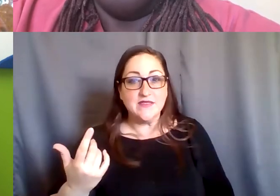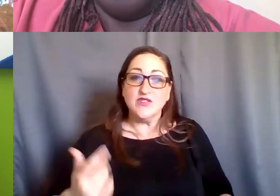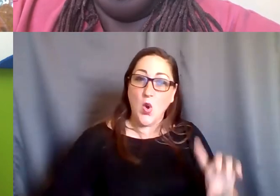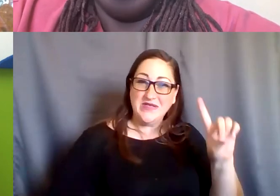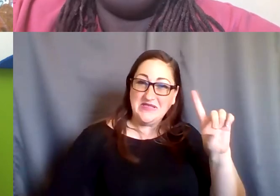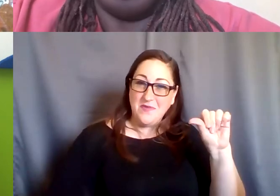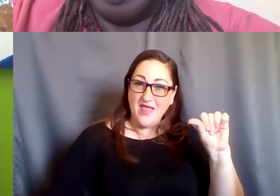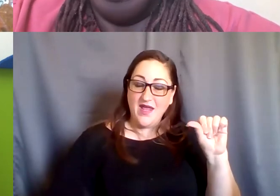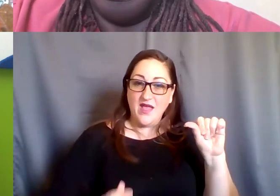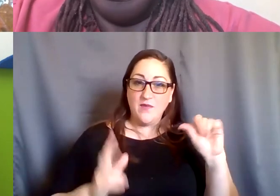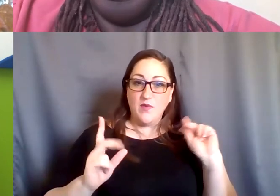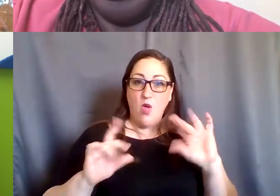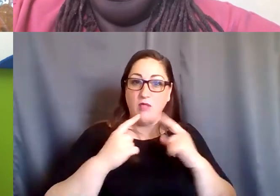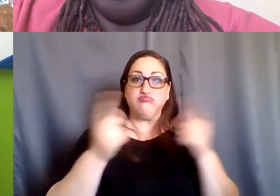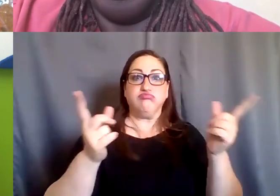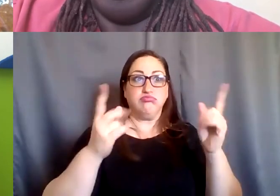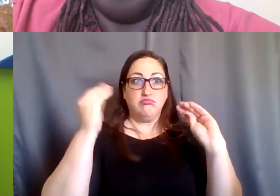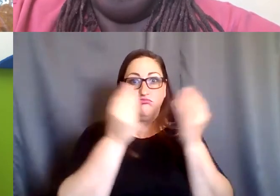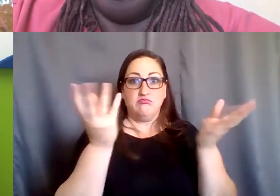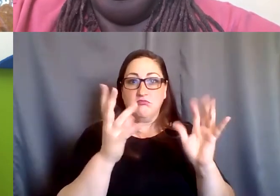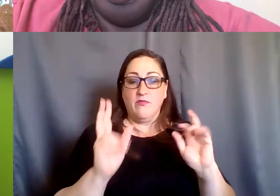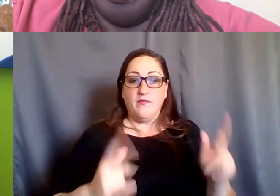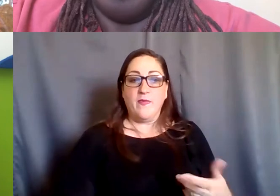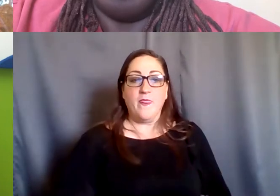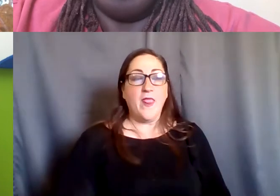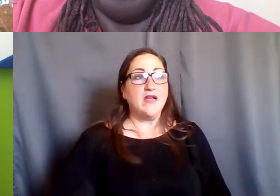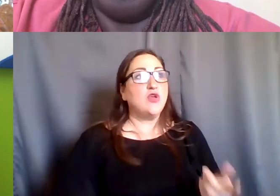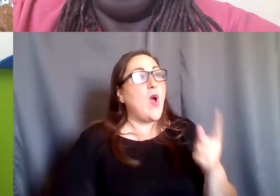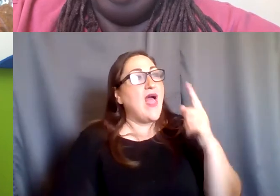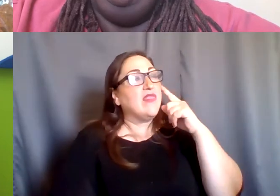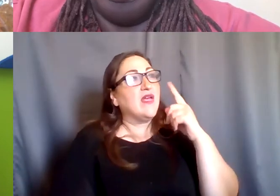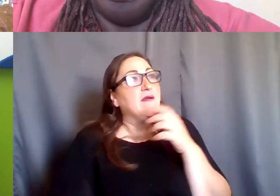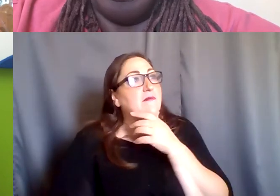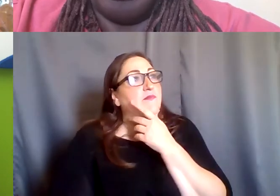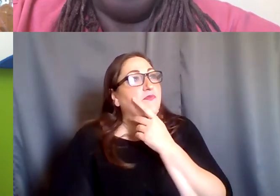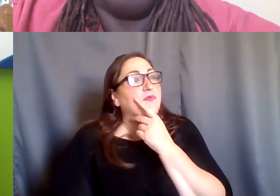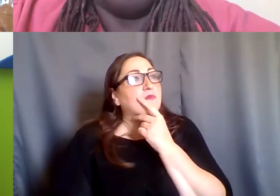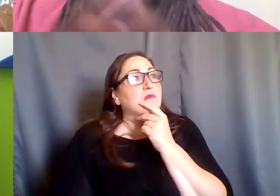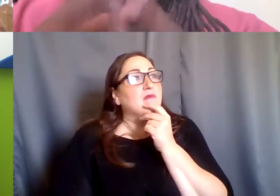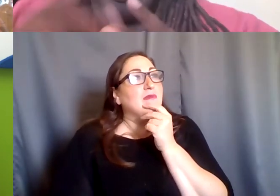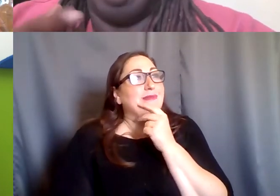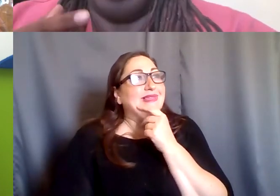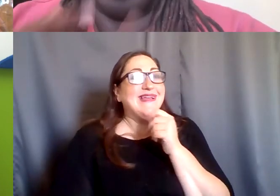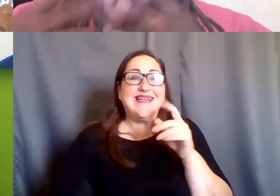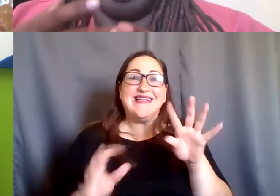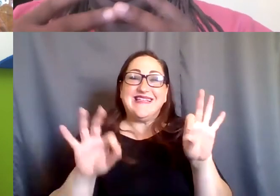single special marginalized group, making it accessible—